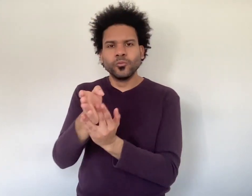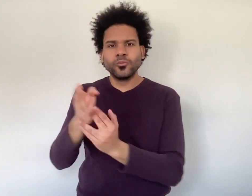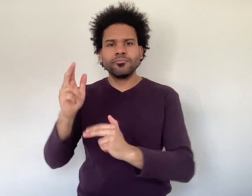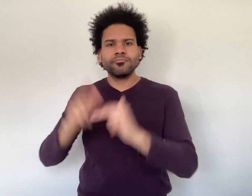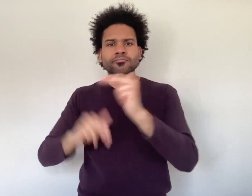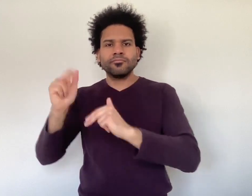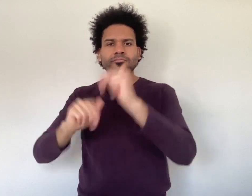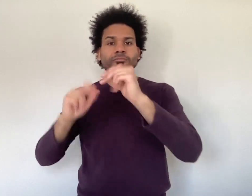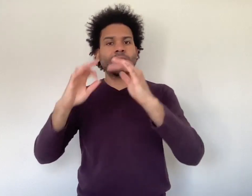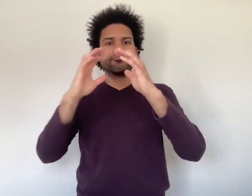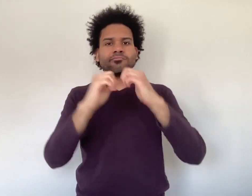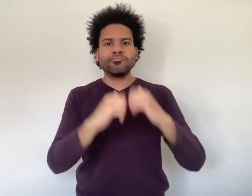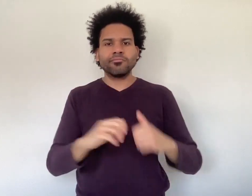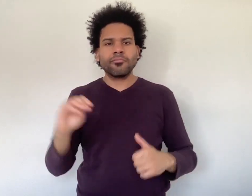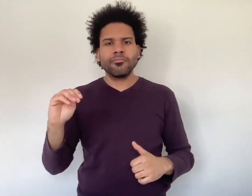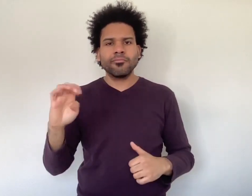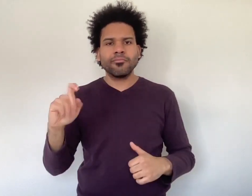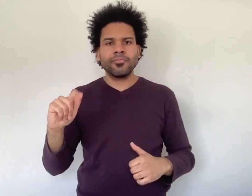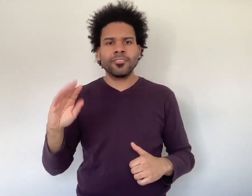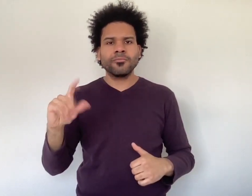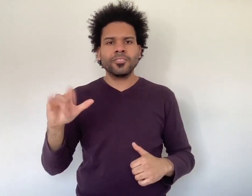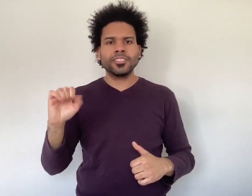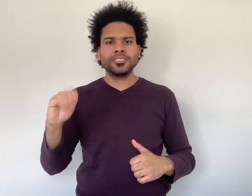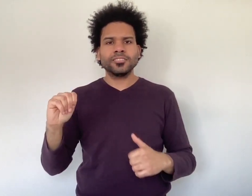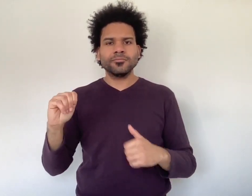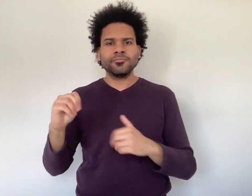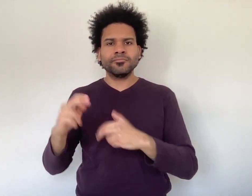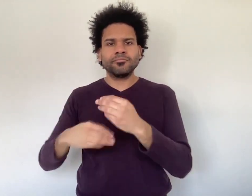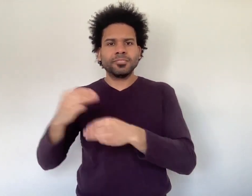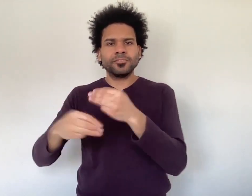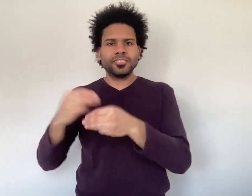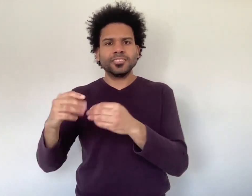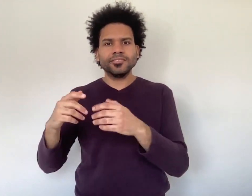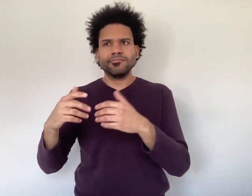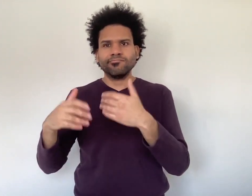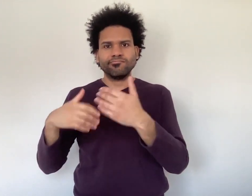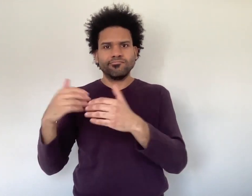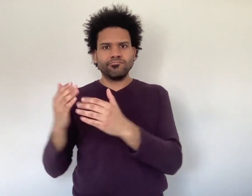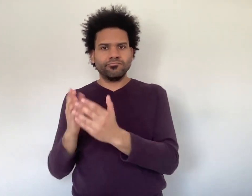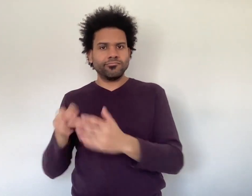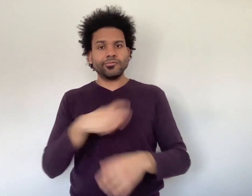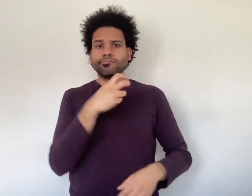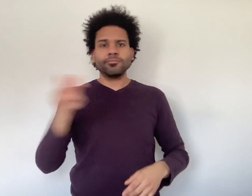where they are synthesized or degraded through metabolism.